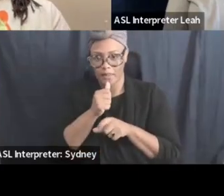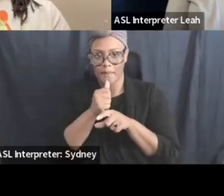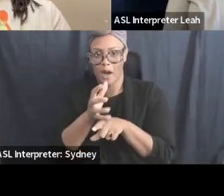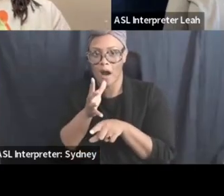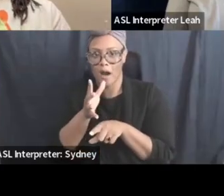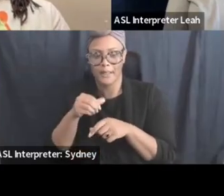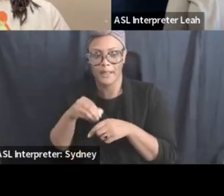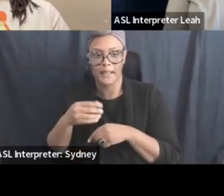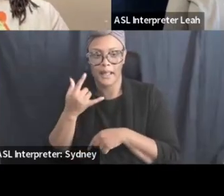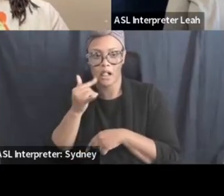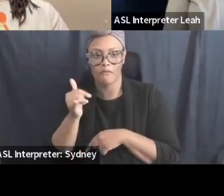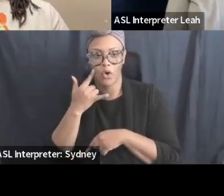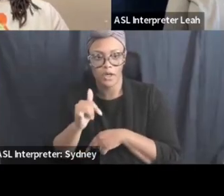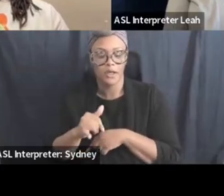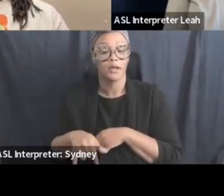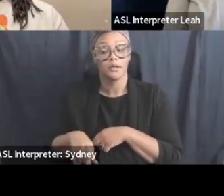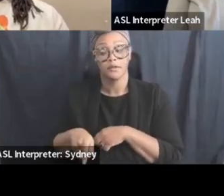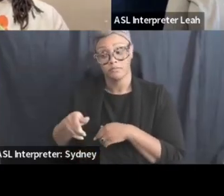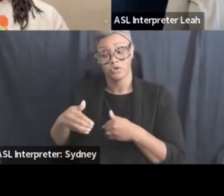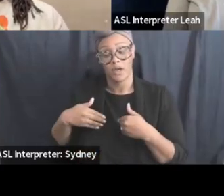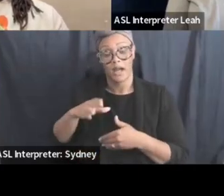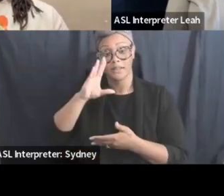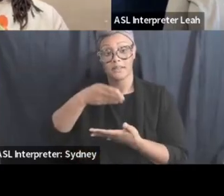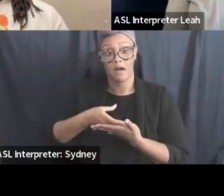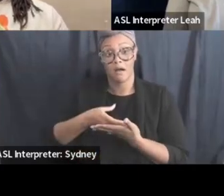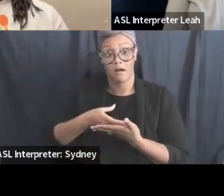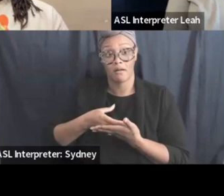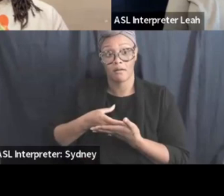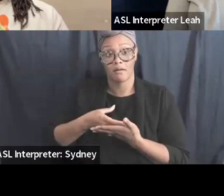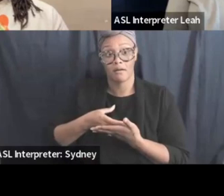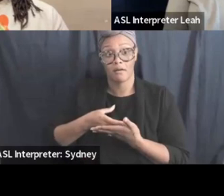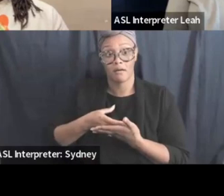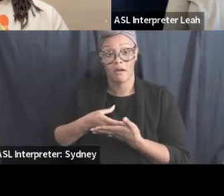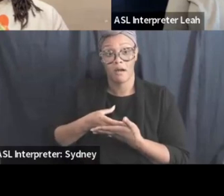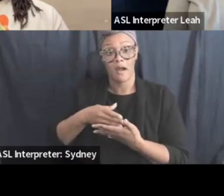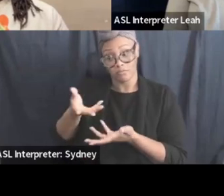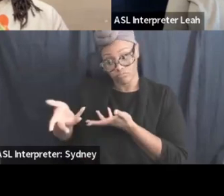and she had a she had a son and I worked with her when that son was four and 5 years old